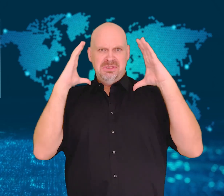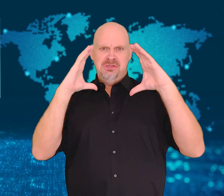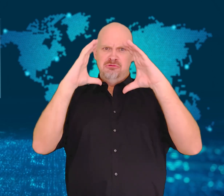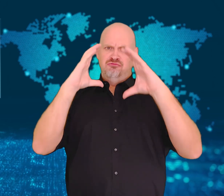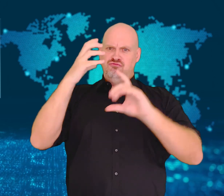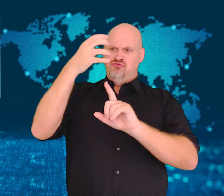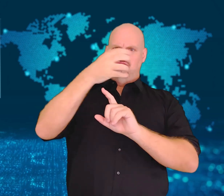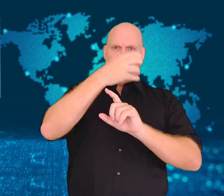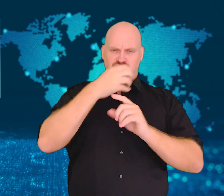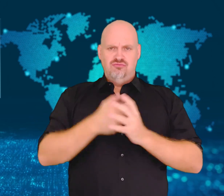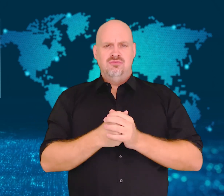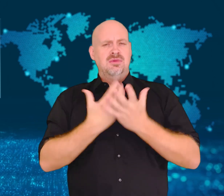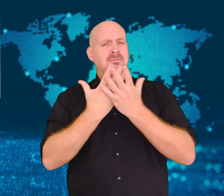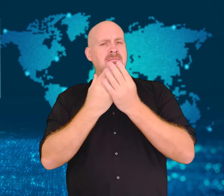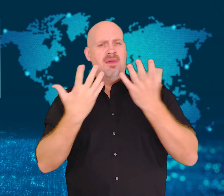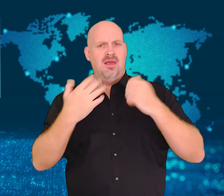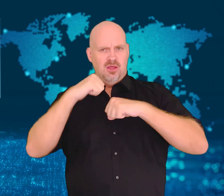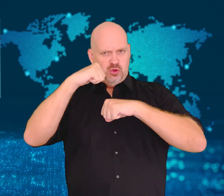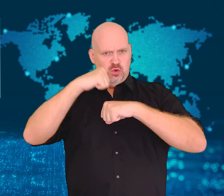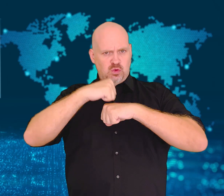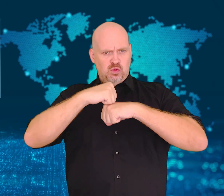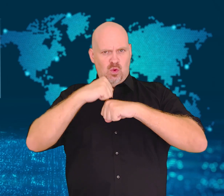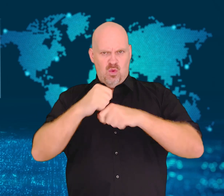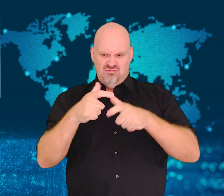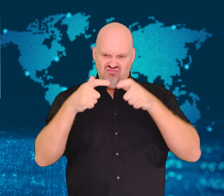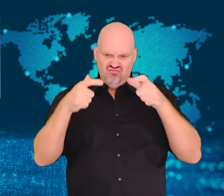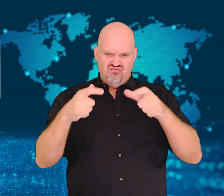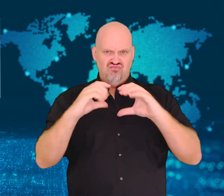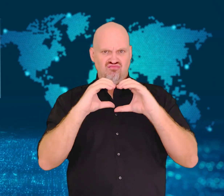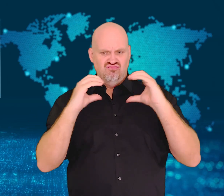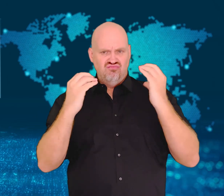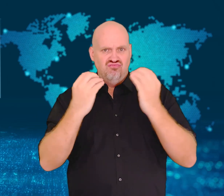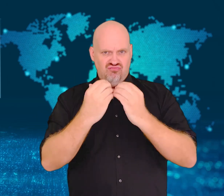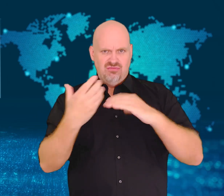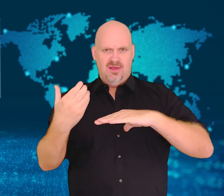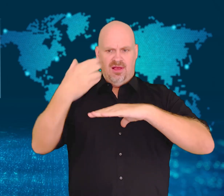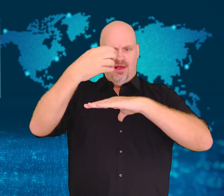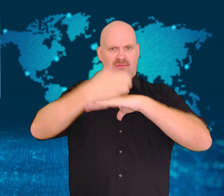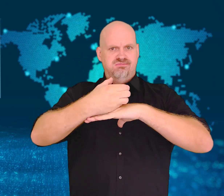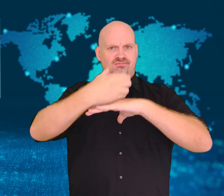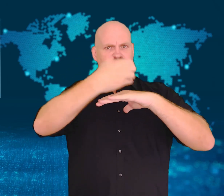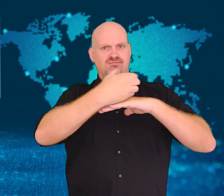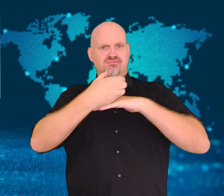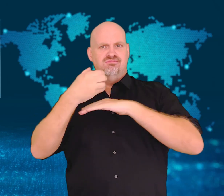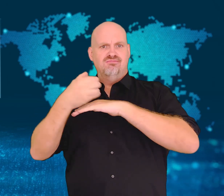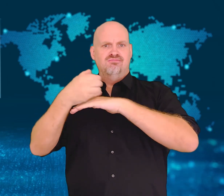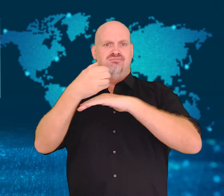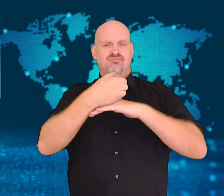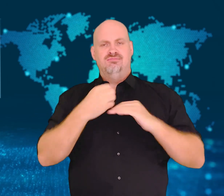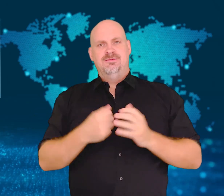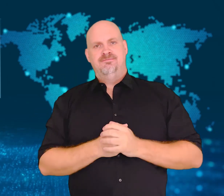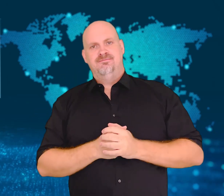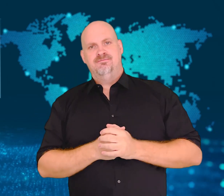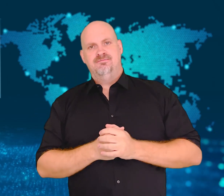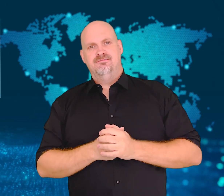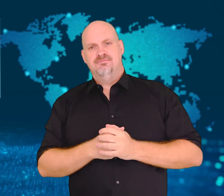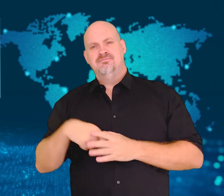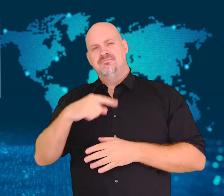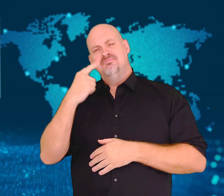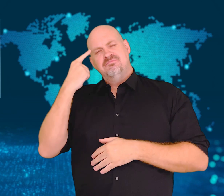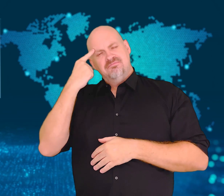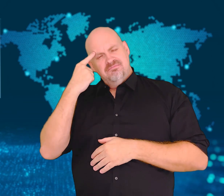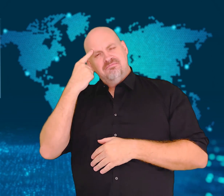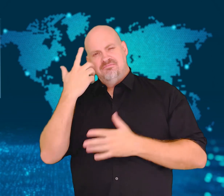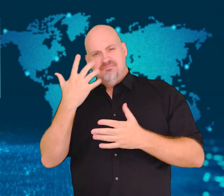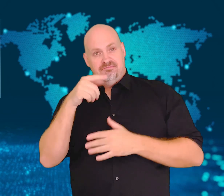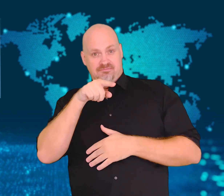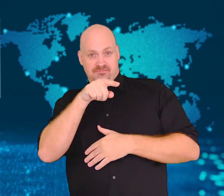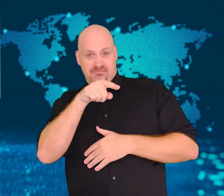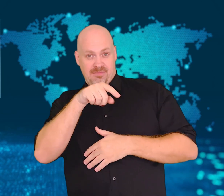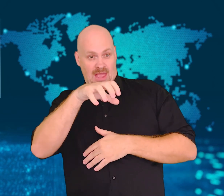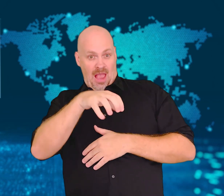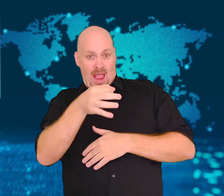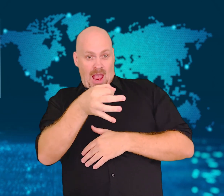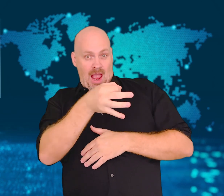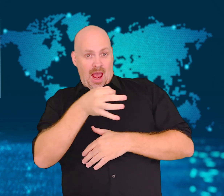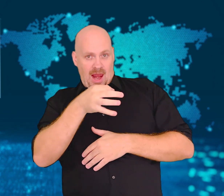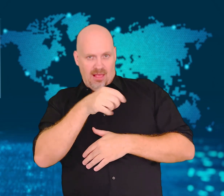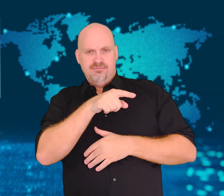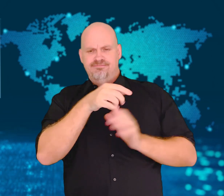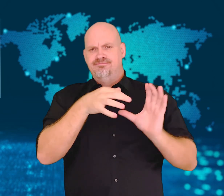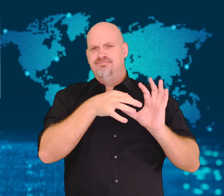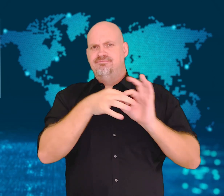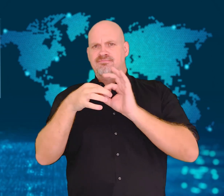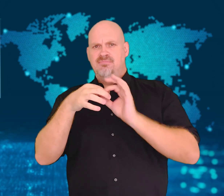It is believed that the island was home to Polynesian people before 1888